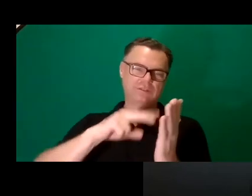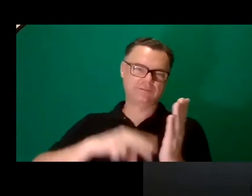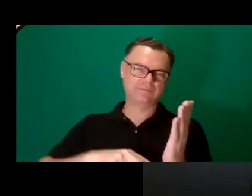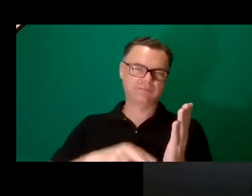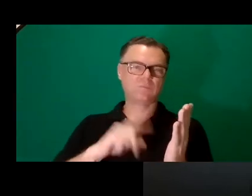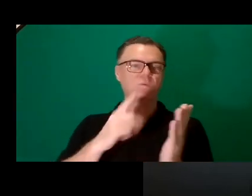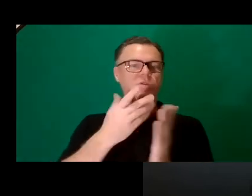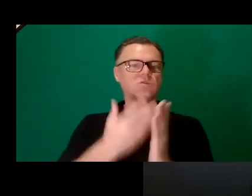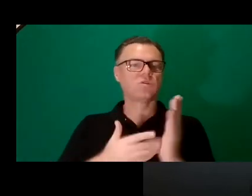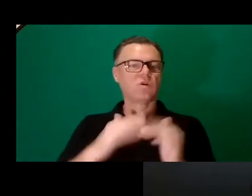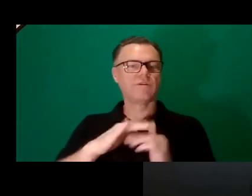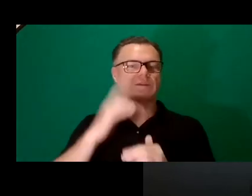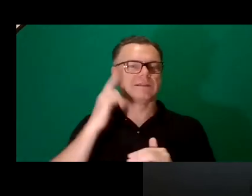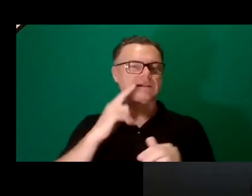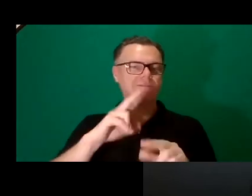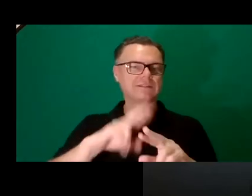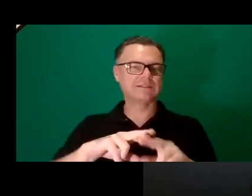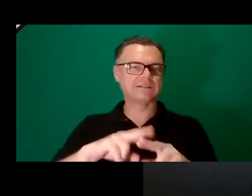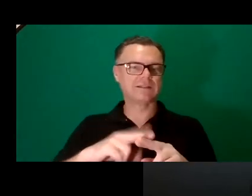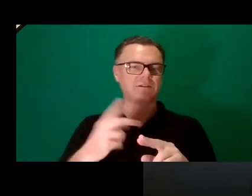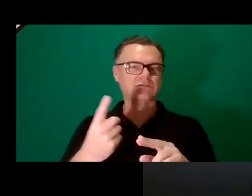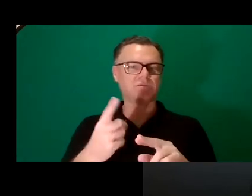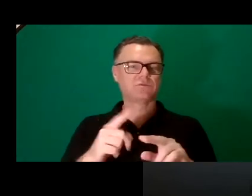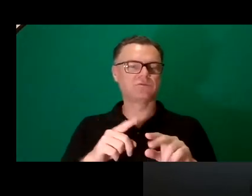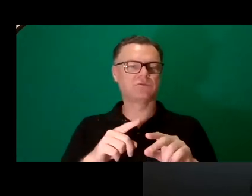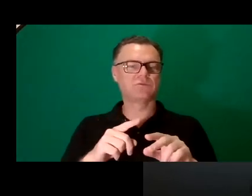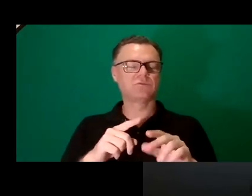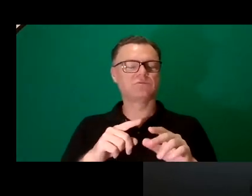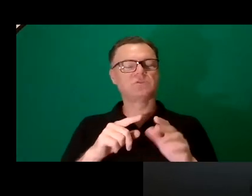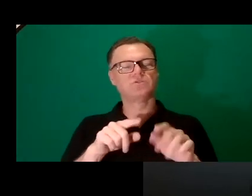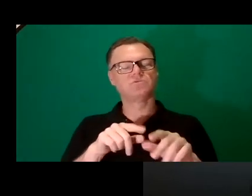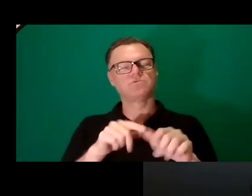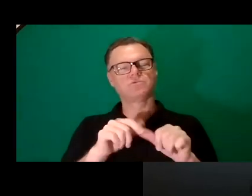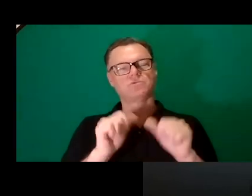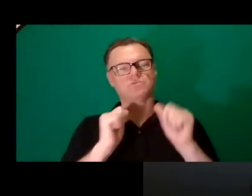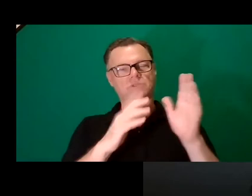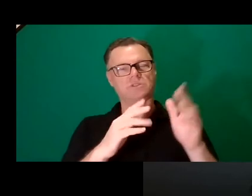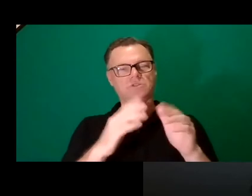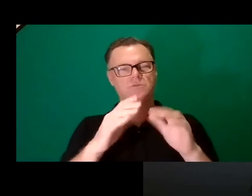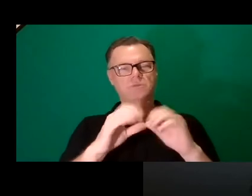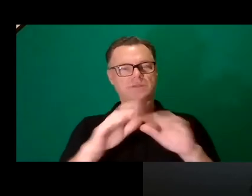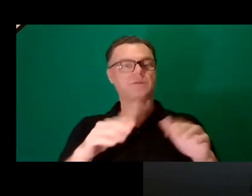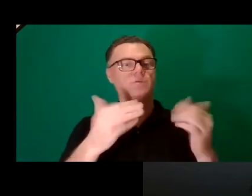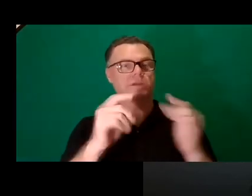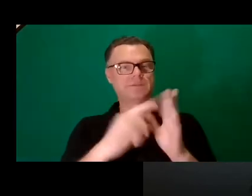of a deaf dad who uses Auslan to communicate with his children. Welcome Darren.